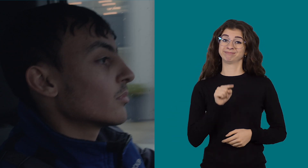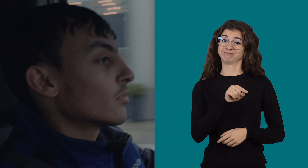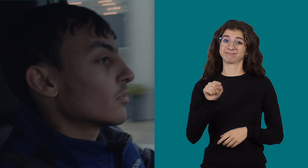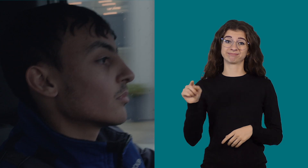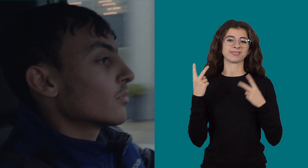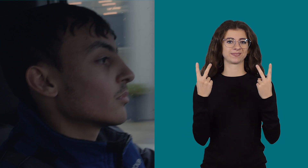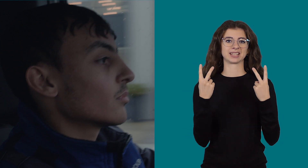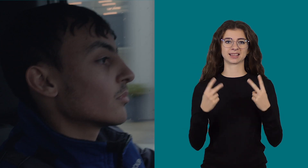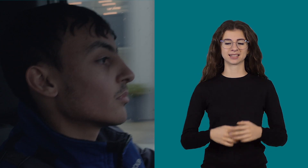These are important things.